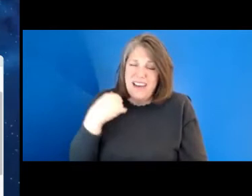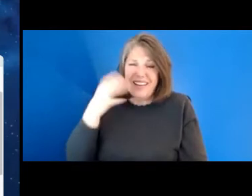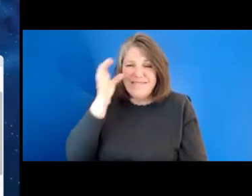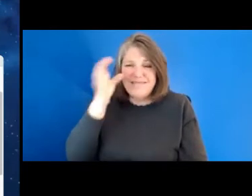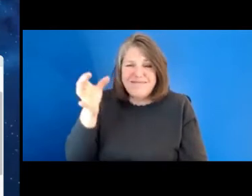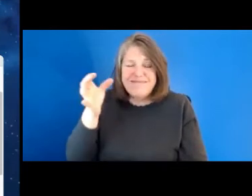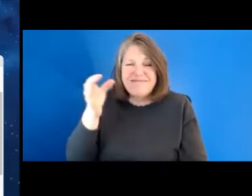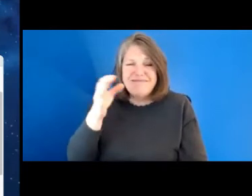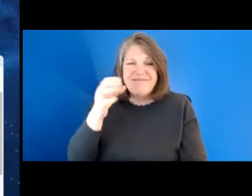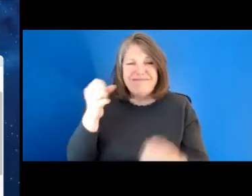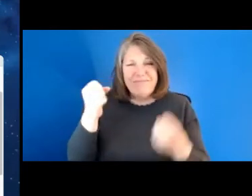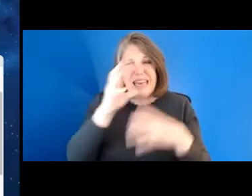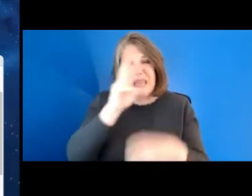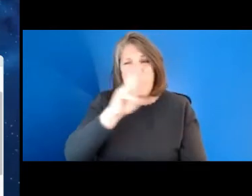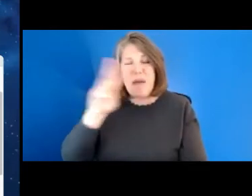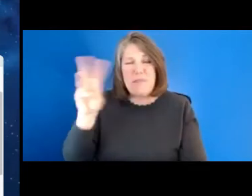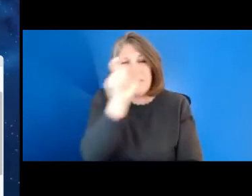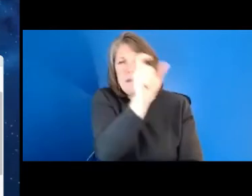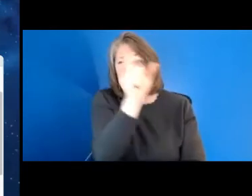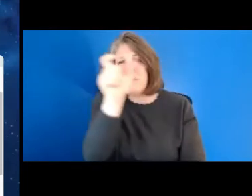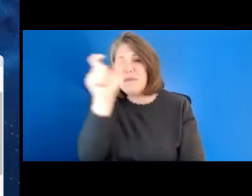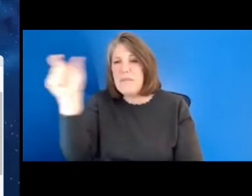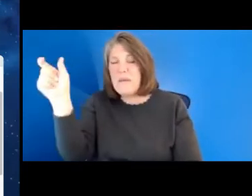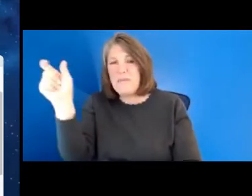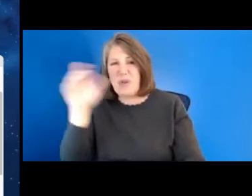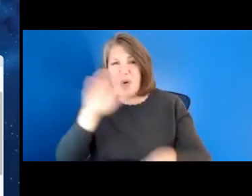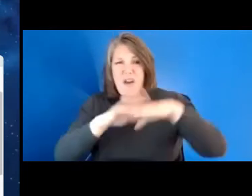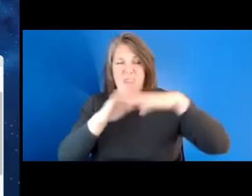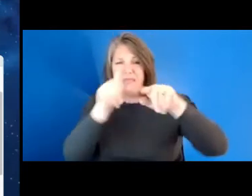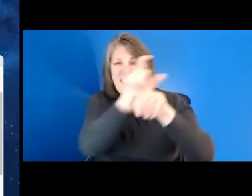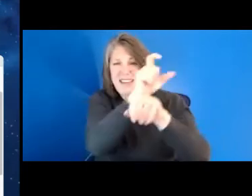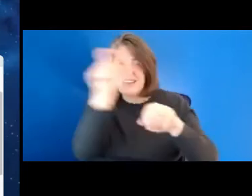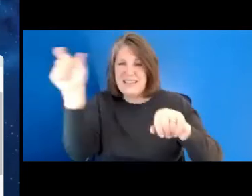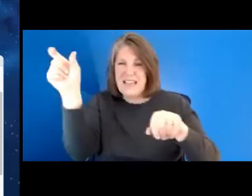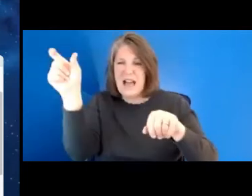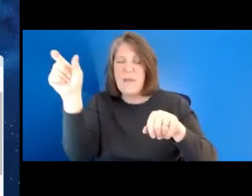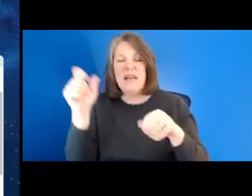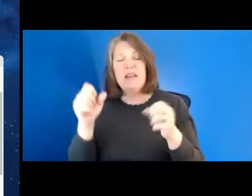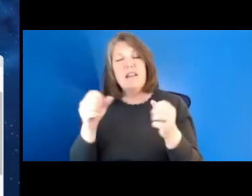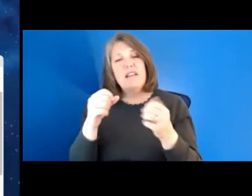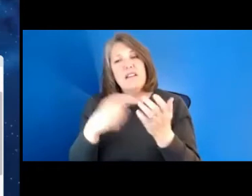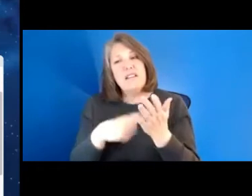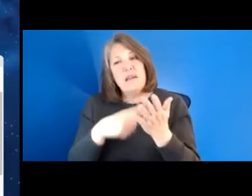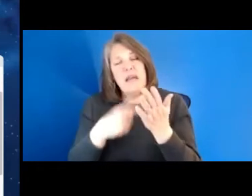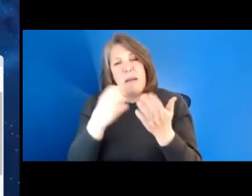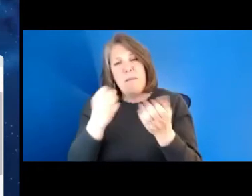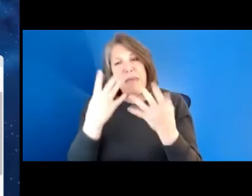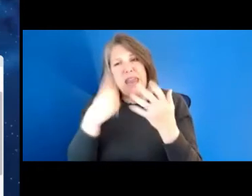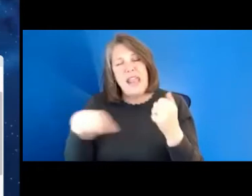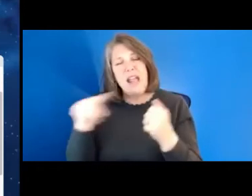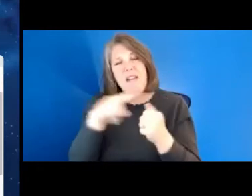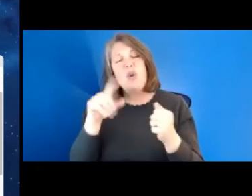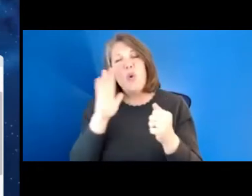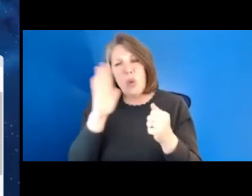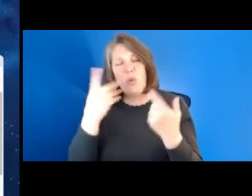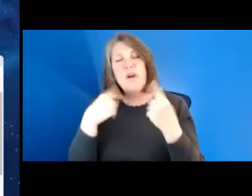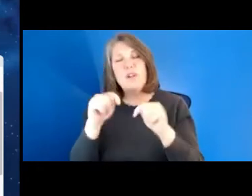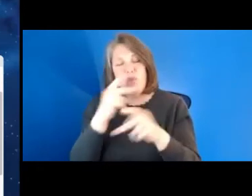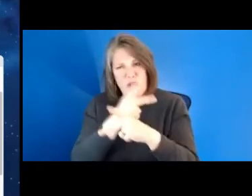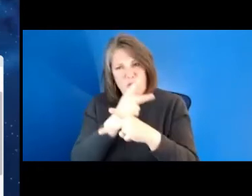websites open. So it will be across the top bar. You will try to keep the number of anything